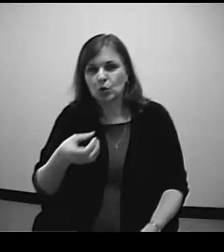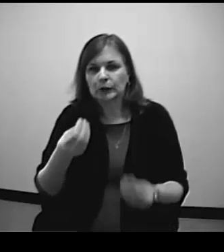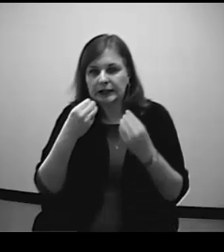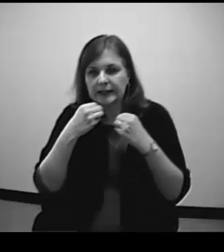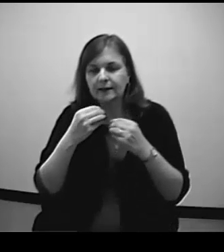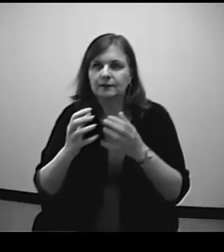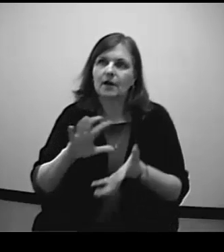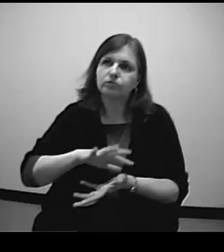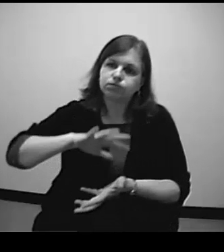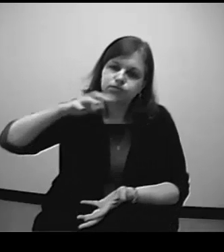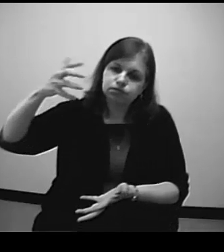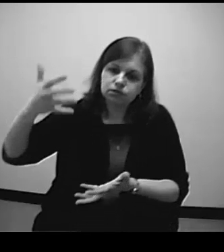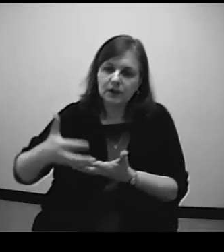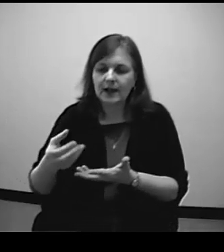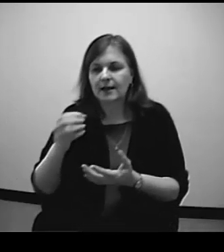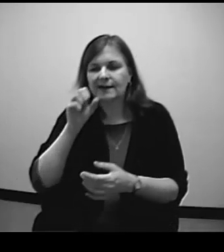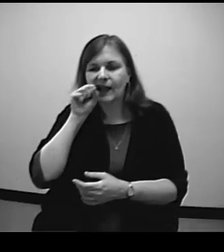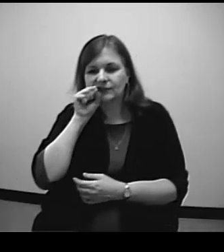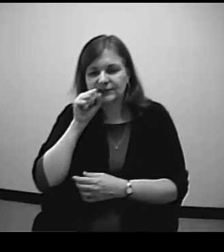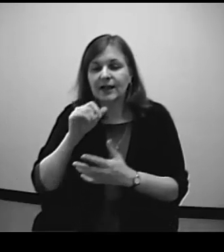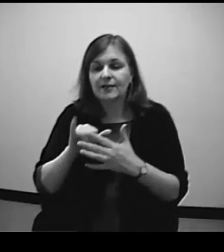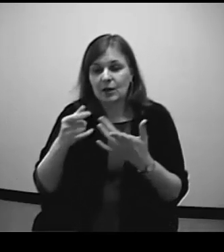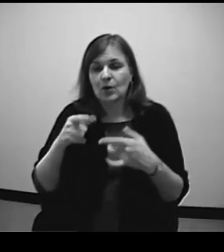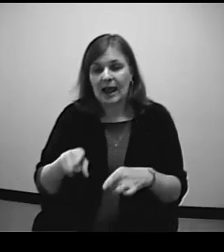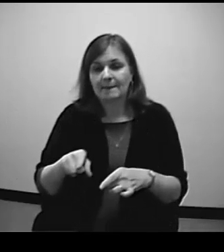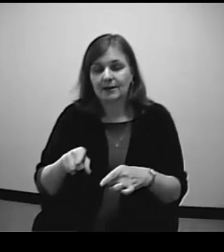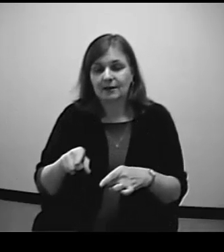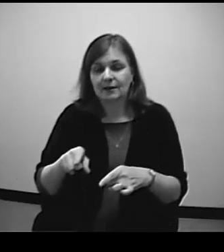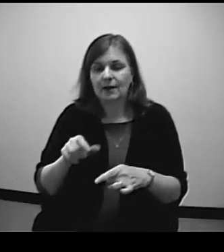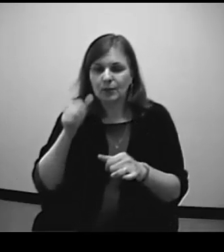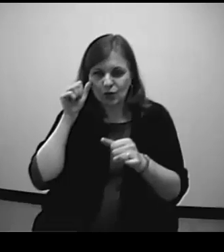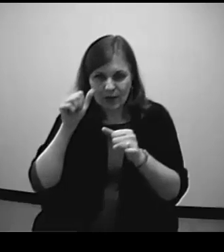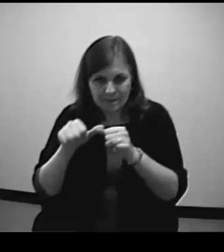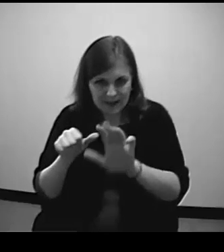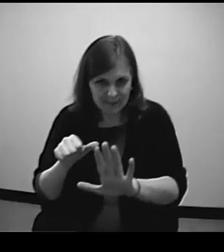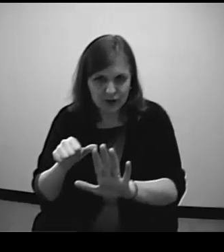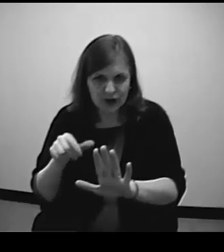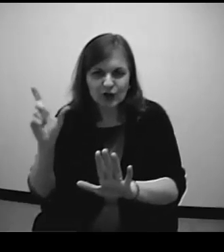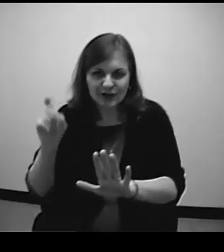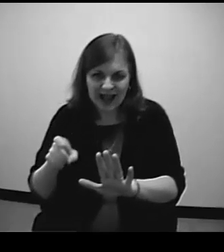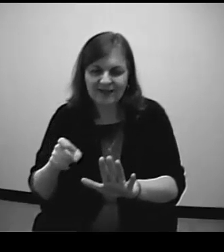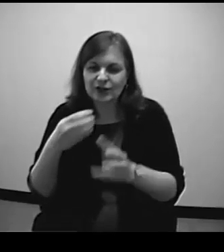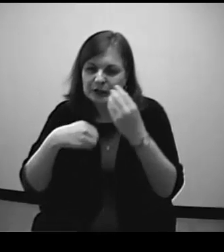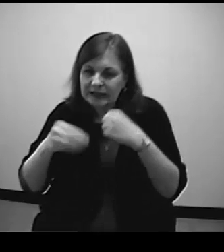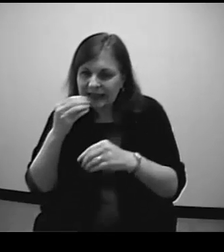if you eat enough carrots this could actually happen -- keep in mind please that you